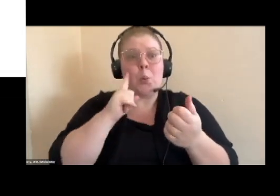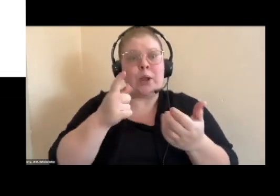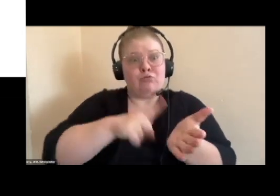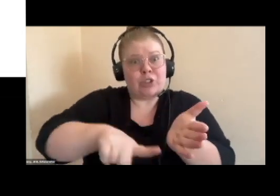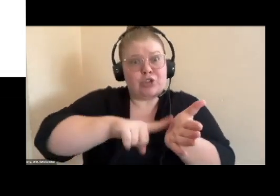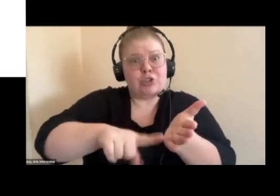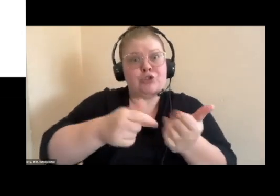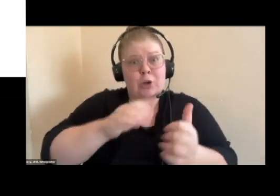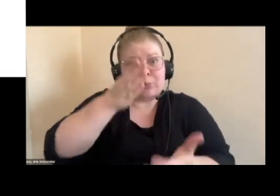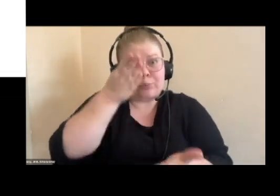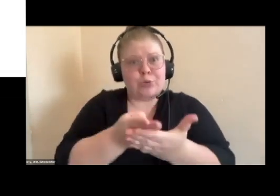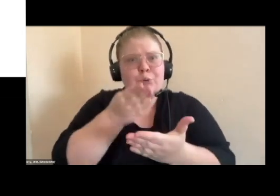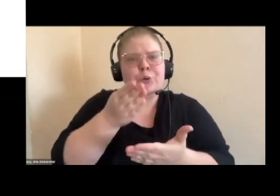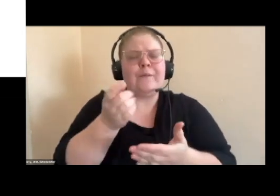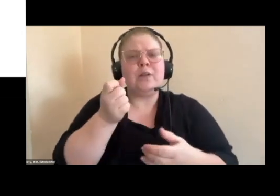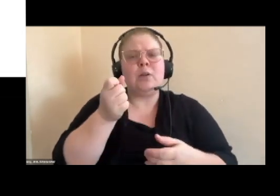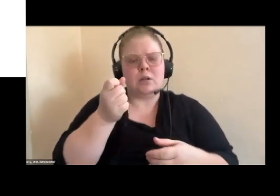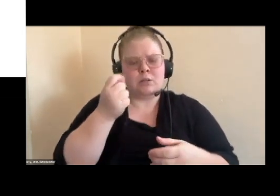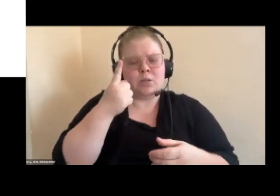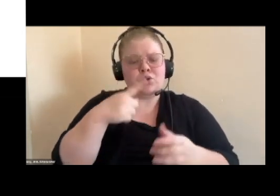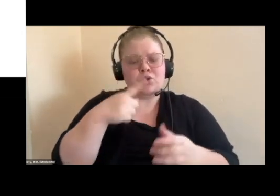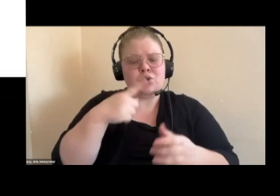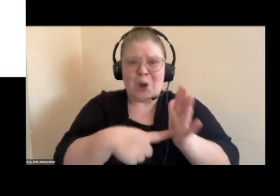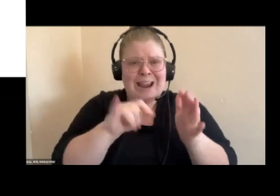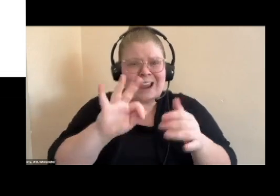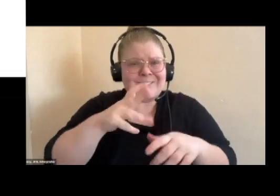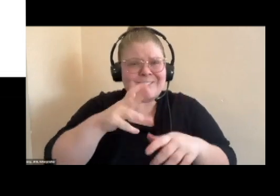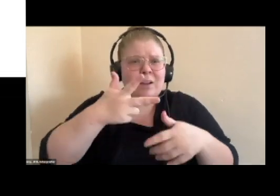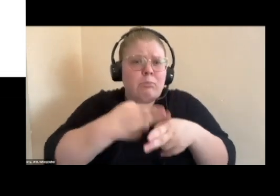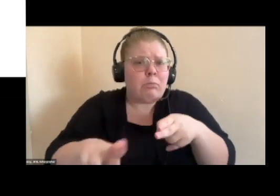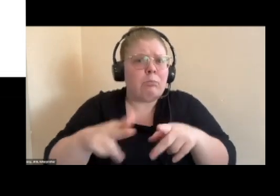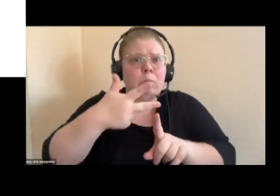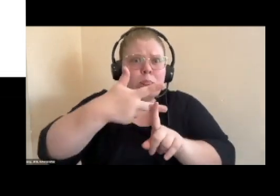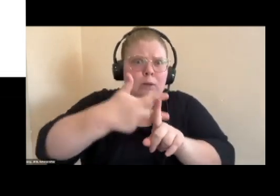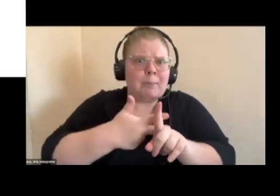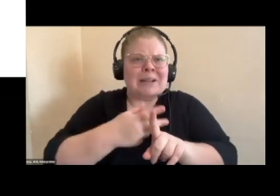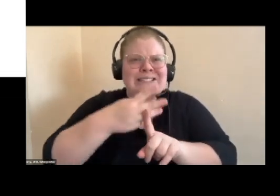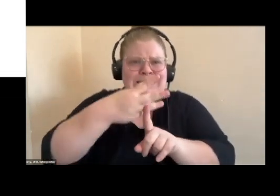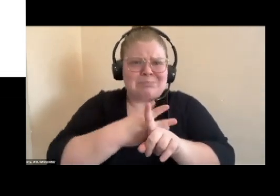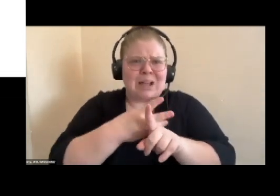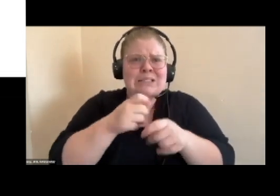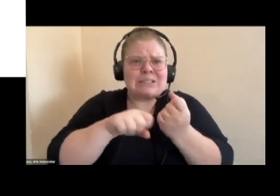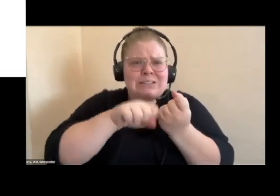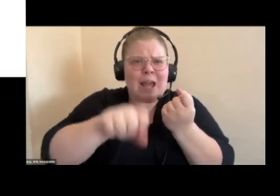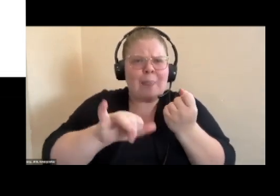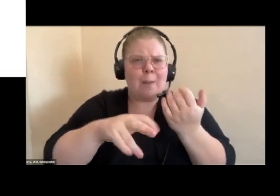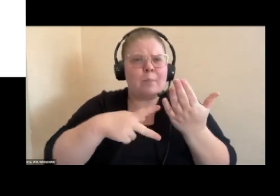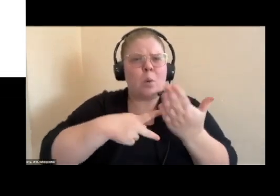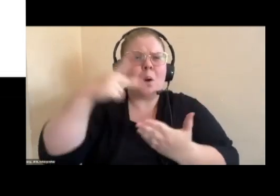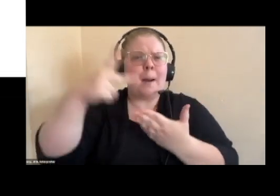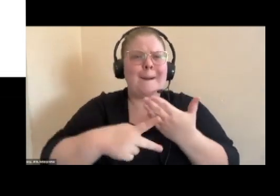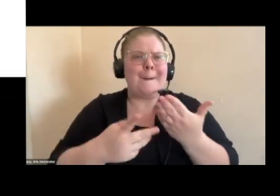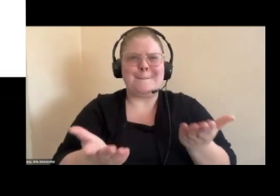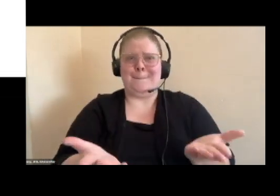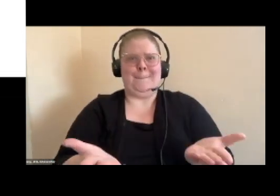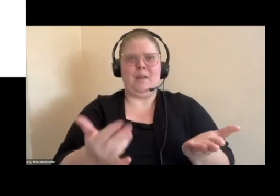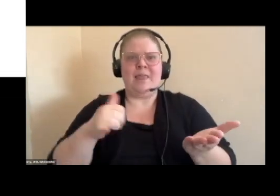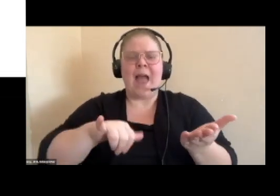of the program for three months, six months, they really were really killing the program.